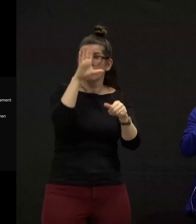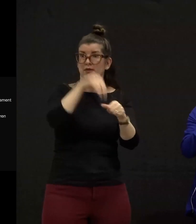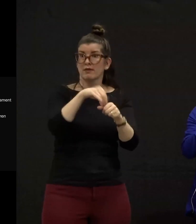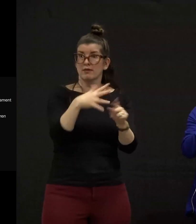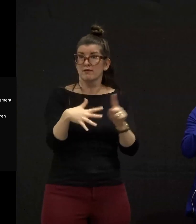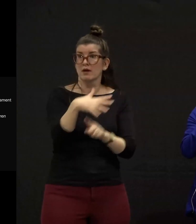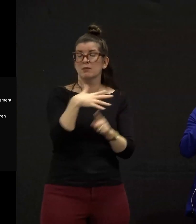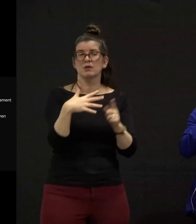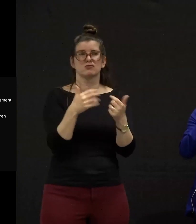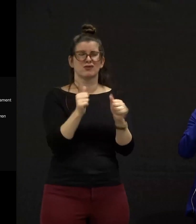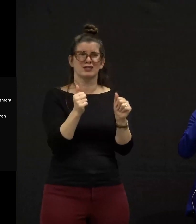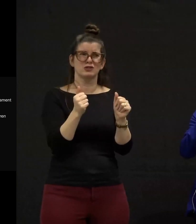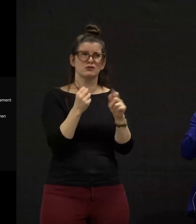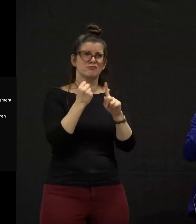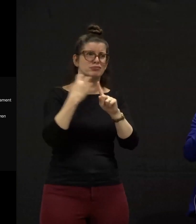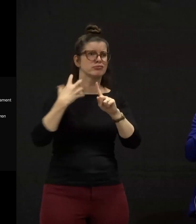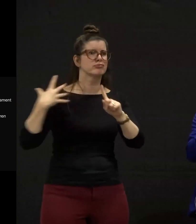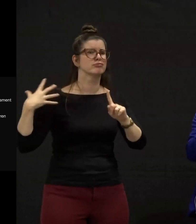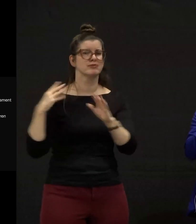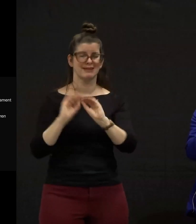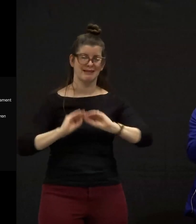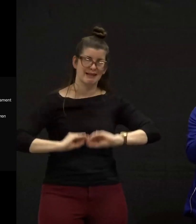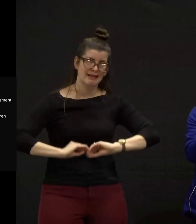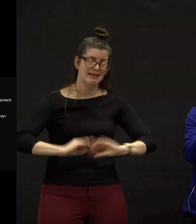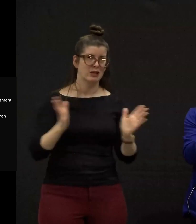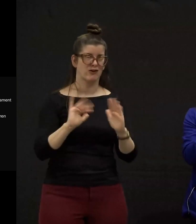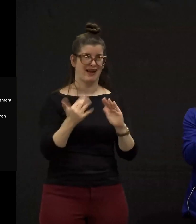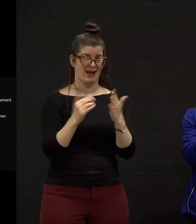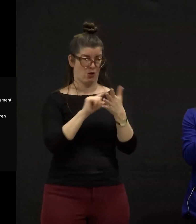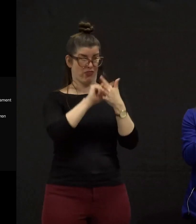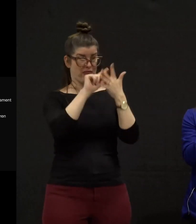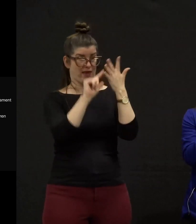We try to explain clearly how that might be impacting their child.